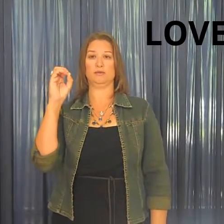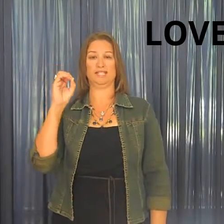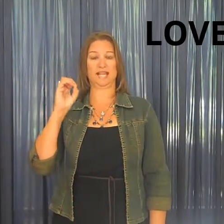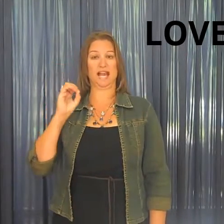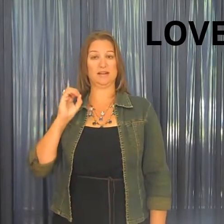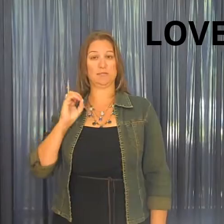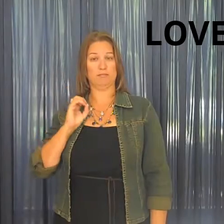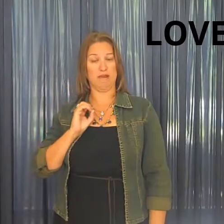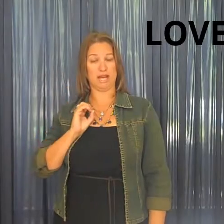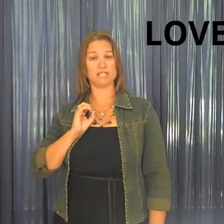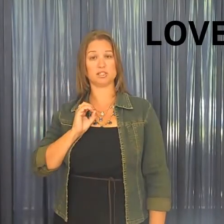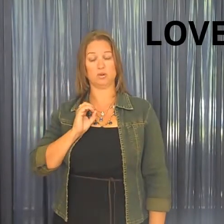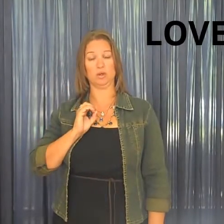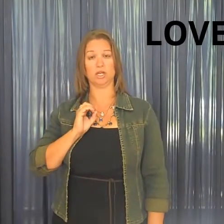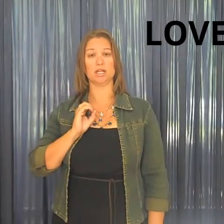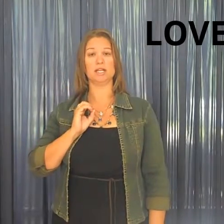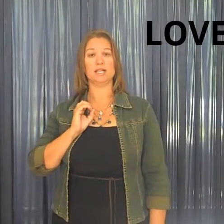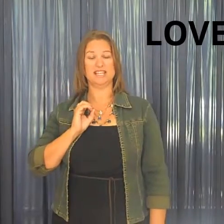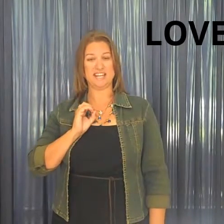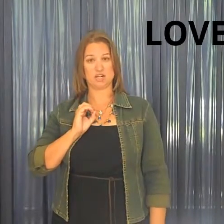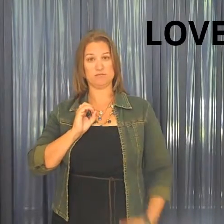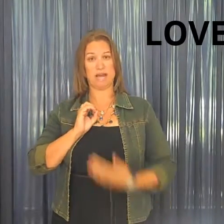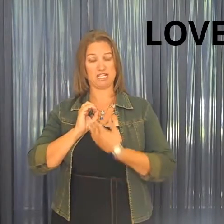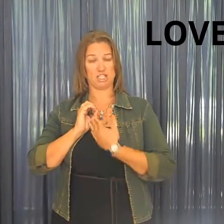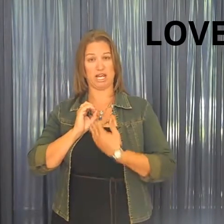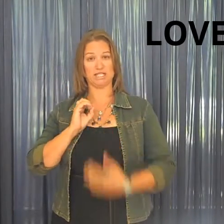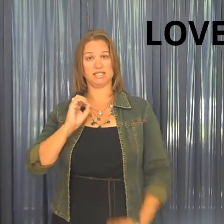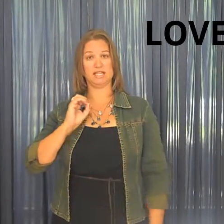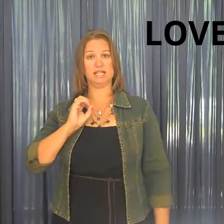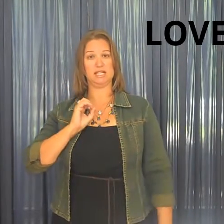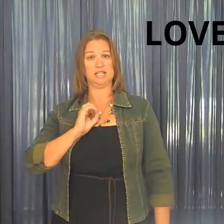I would sign my score near my chest,